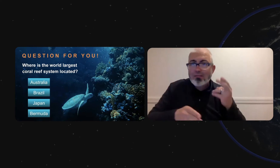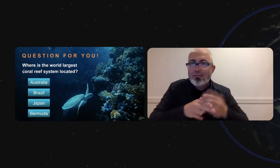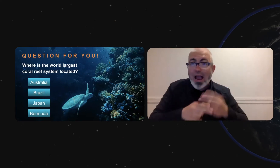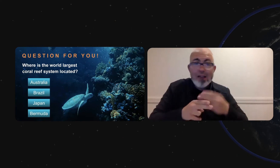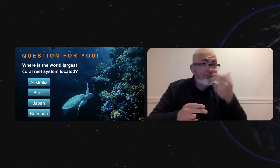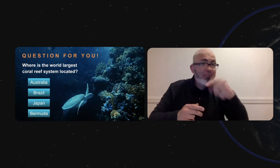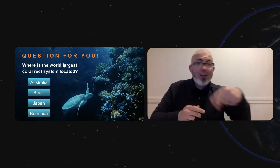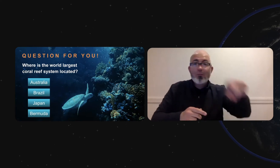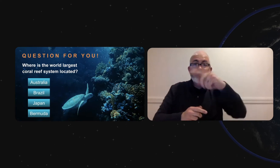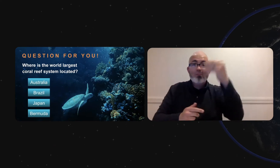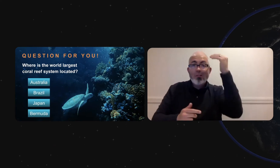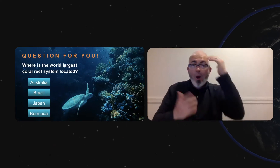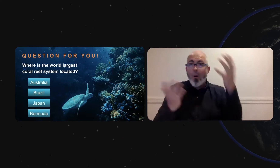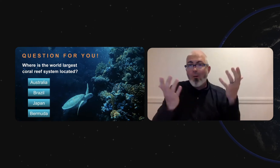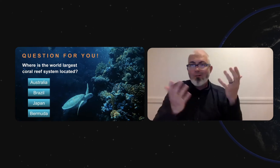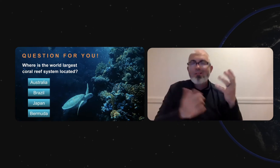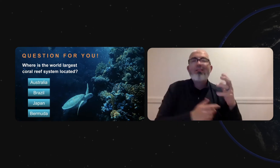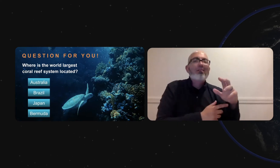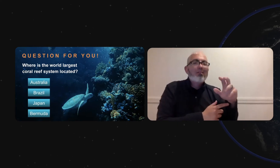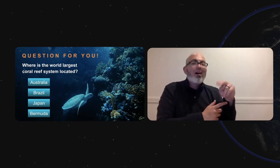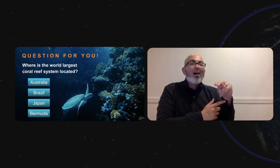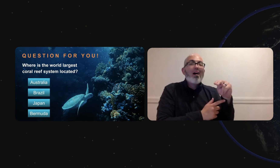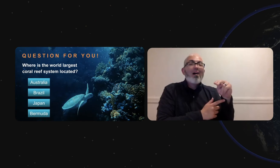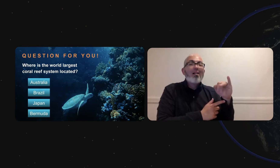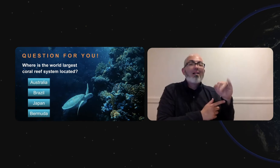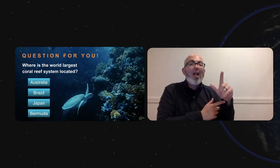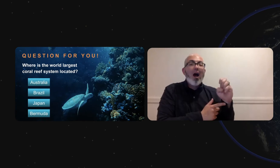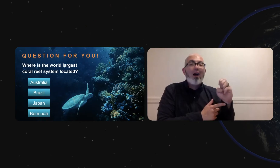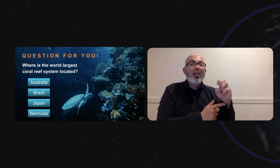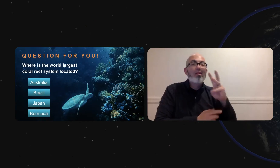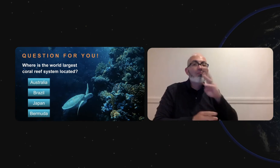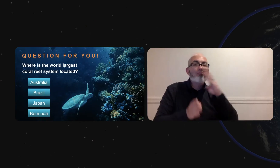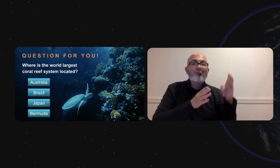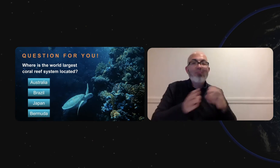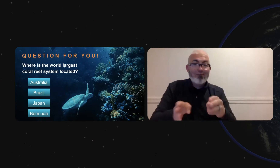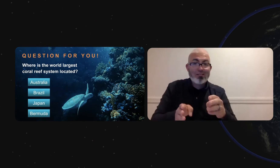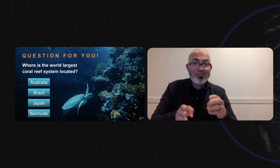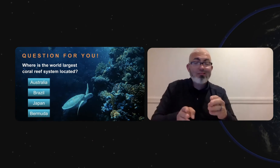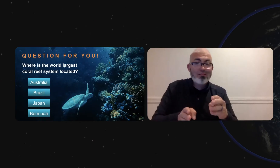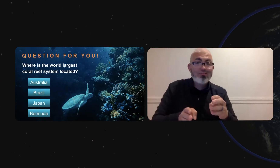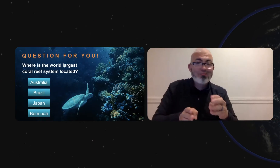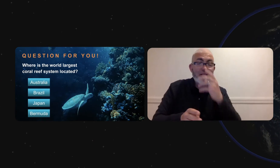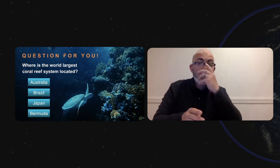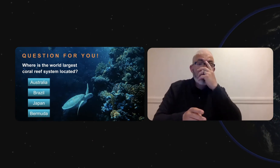But, the longest river on the planet is the Nile River.